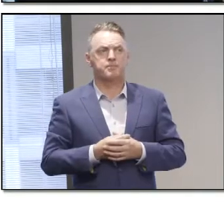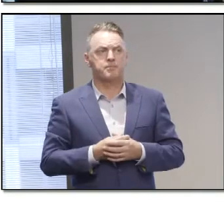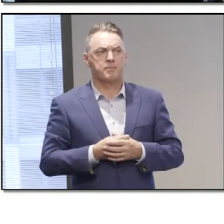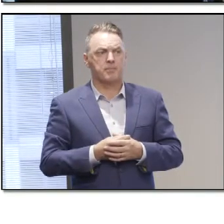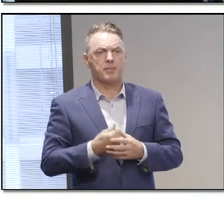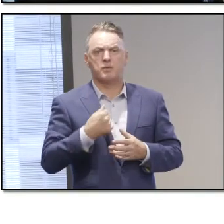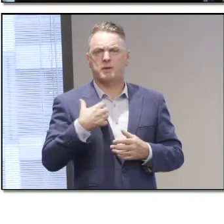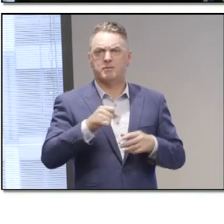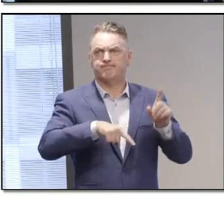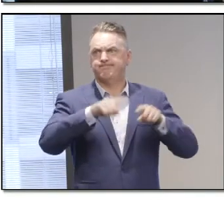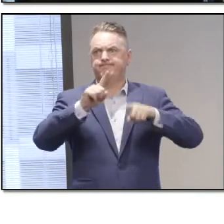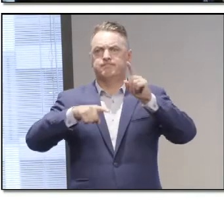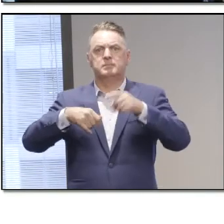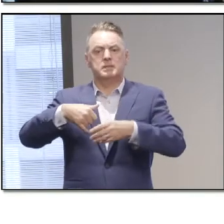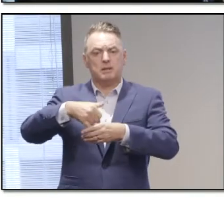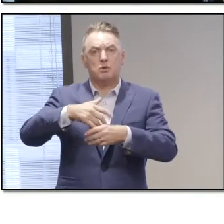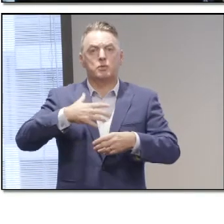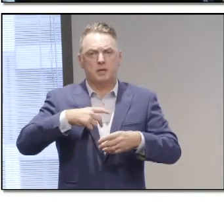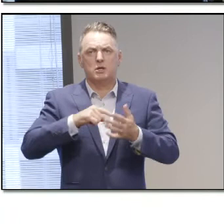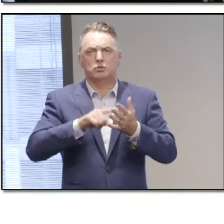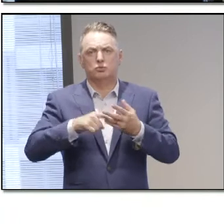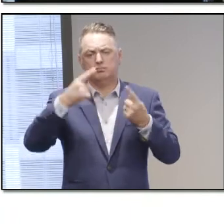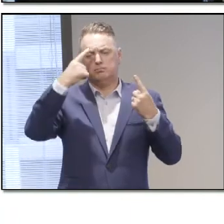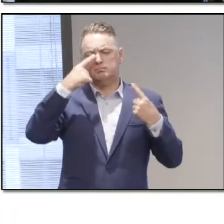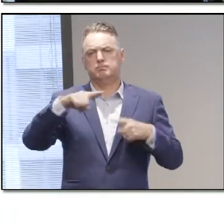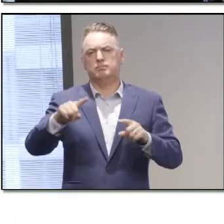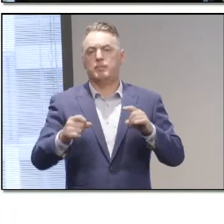we necessarily have to prioritize our activities and you saw on the slide